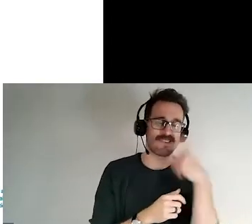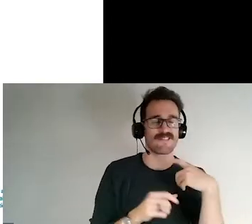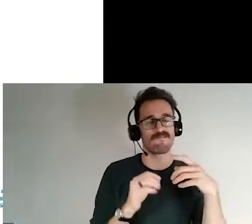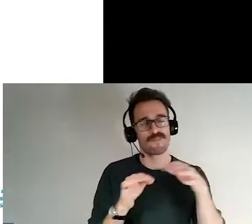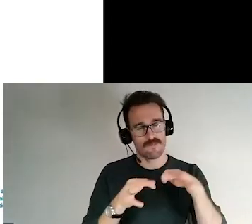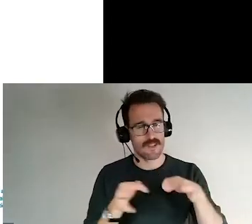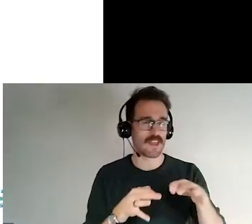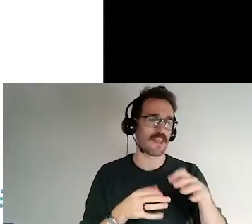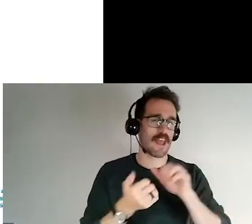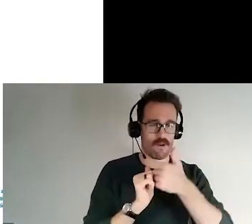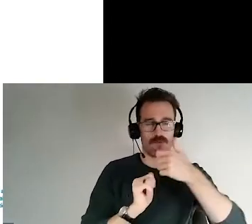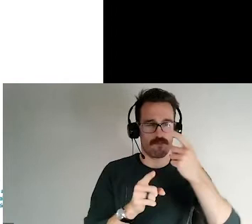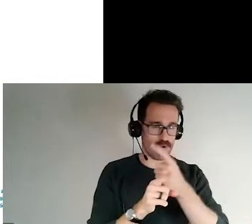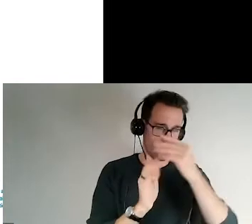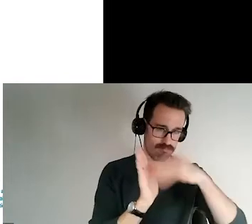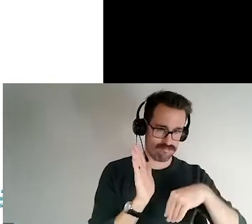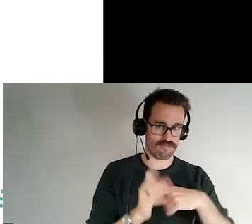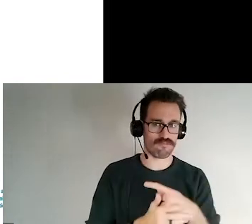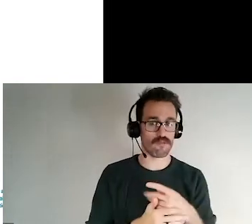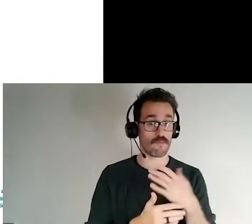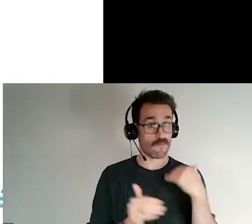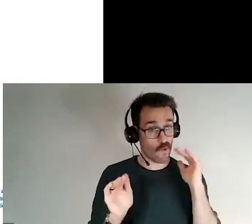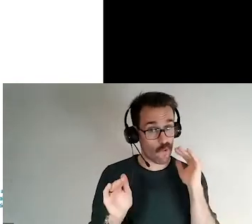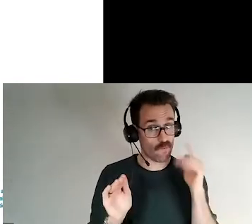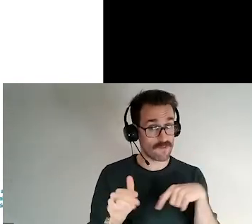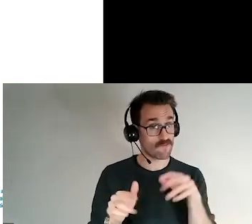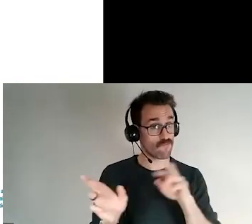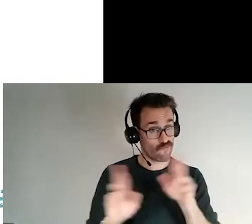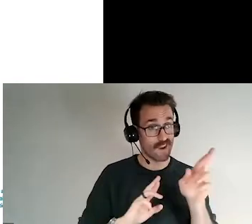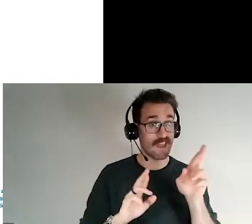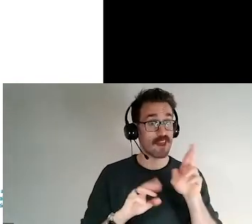this ready early in the new year for people to do some additional testing and to start using.